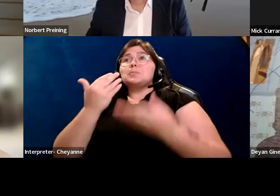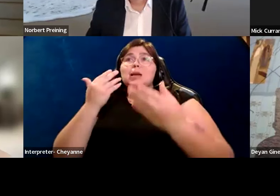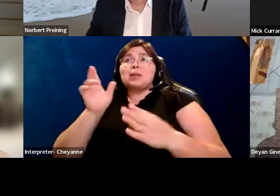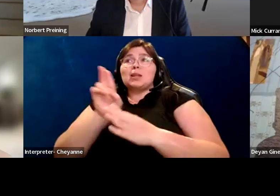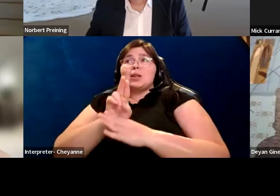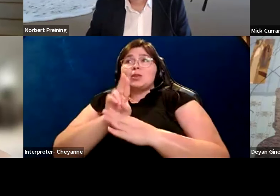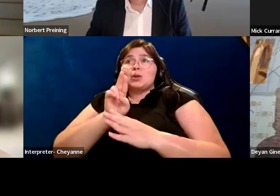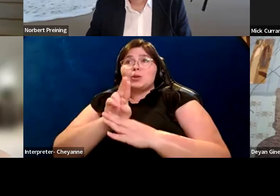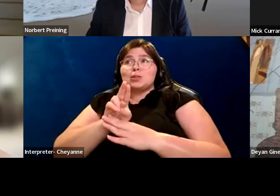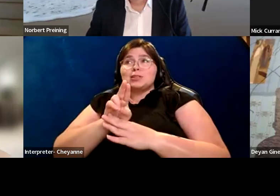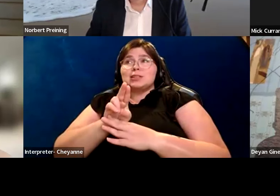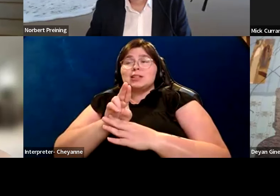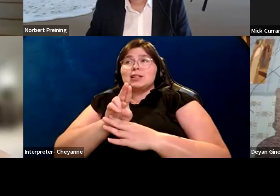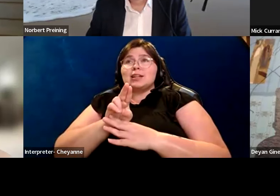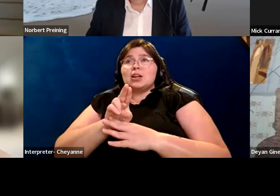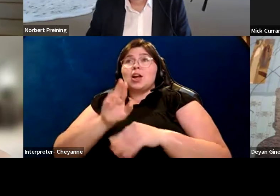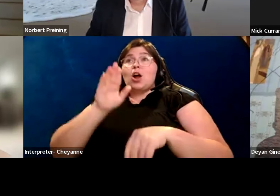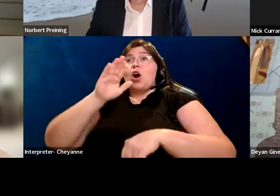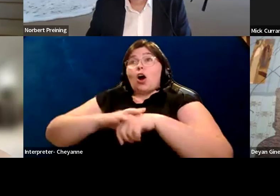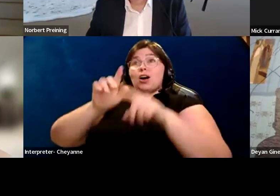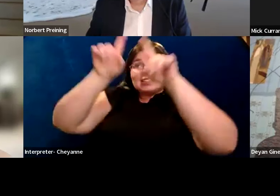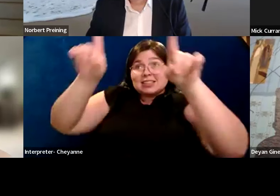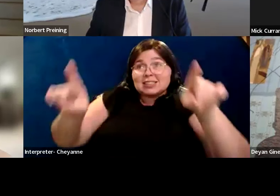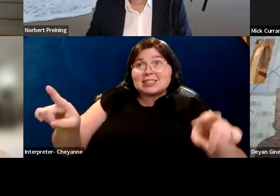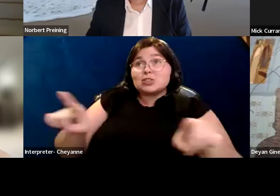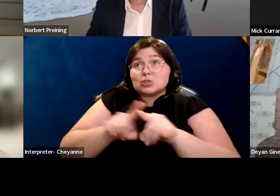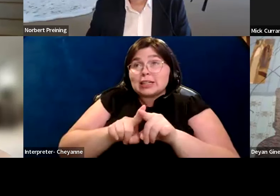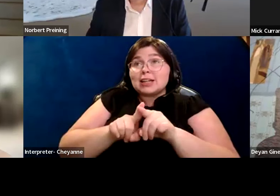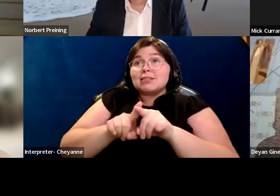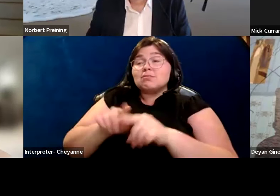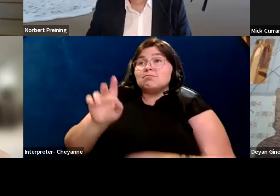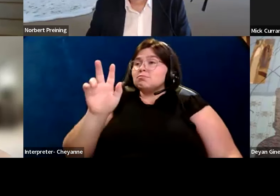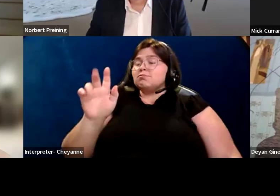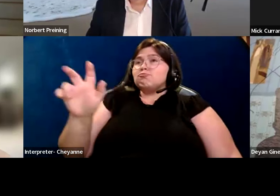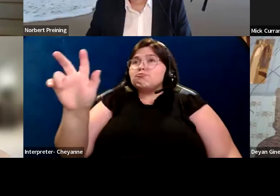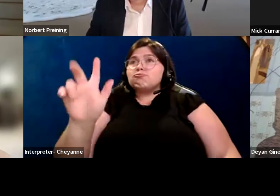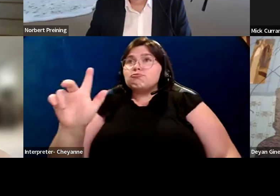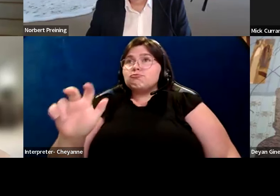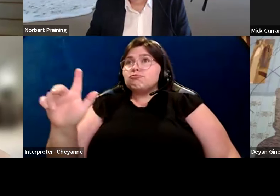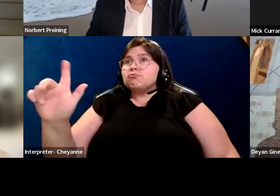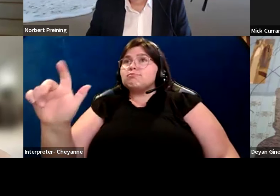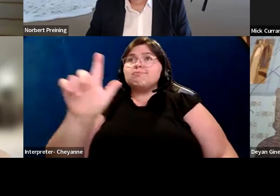or an on-screen keyboard. And then, of course, for, say, cognitive,